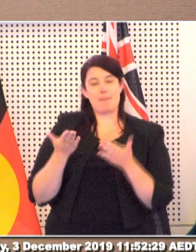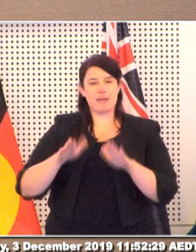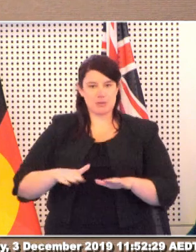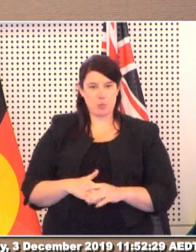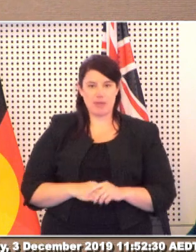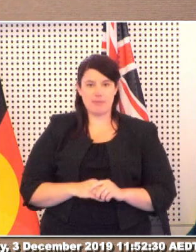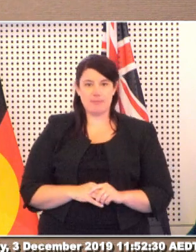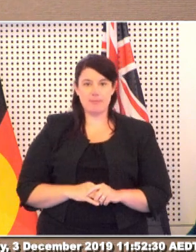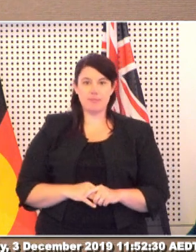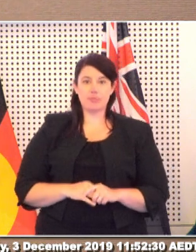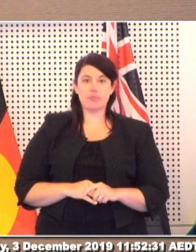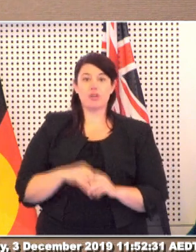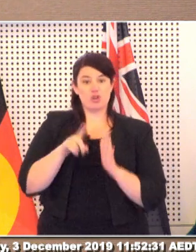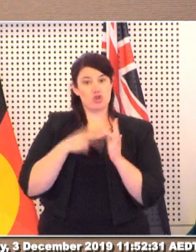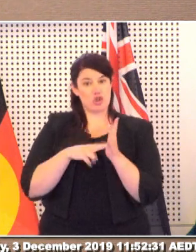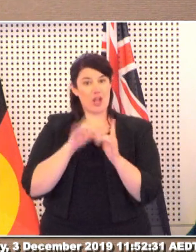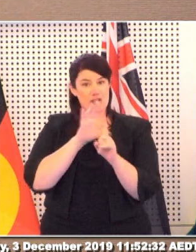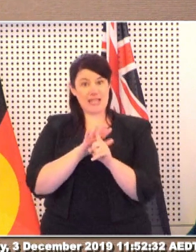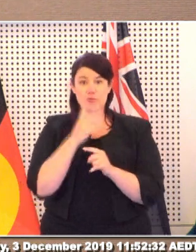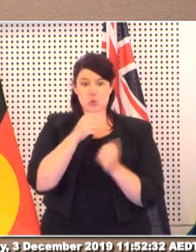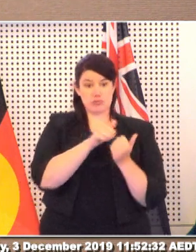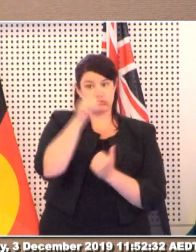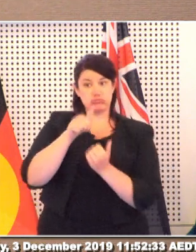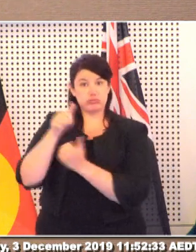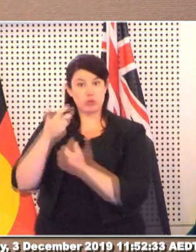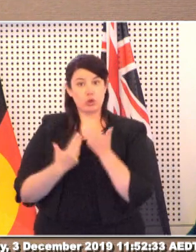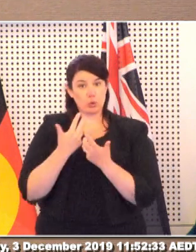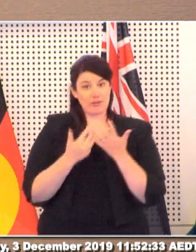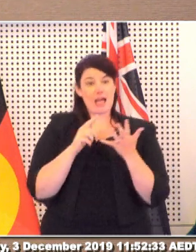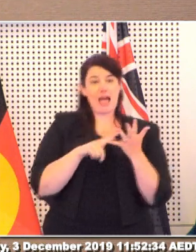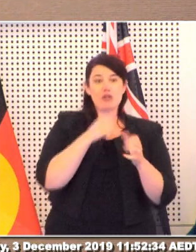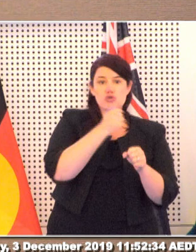Jan had two uni degrees. She had an undergraduate degree and then a Masters degree.